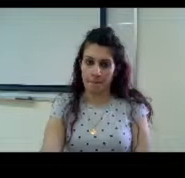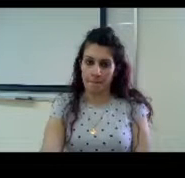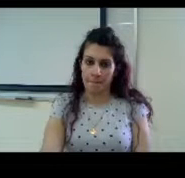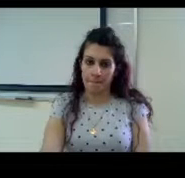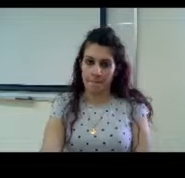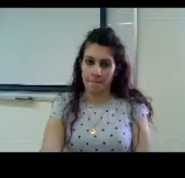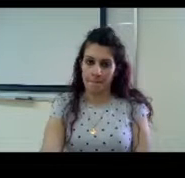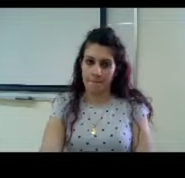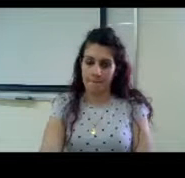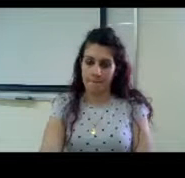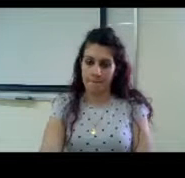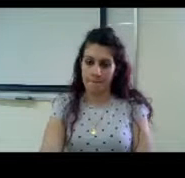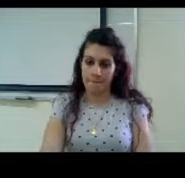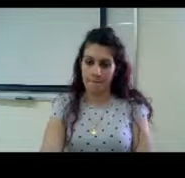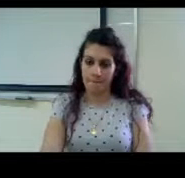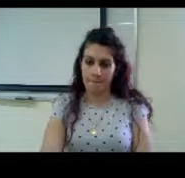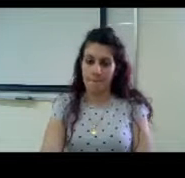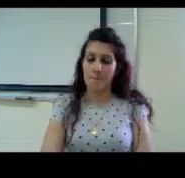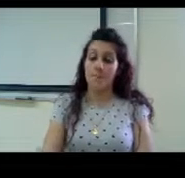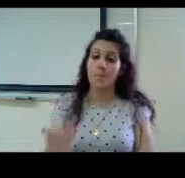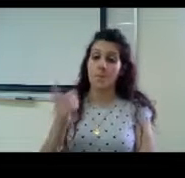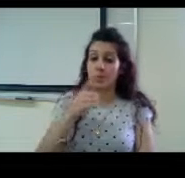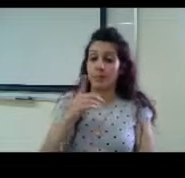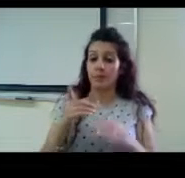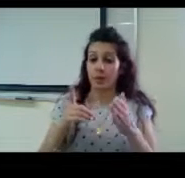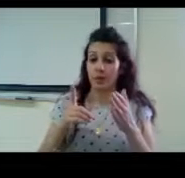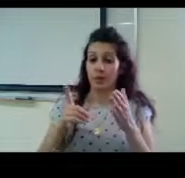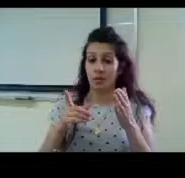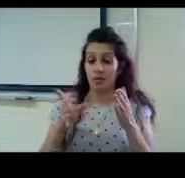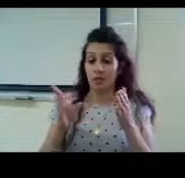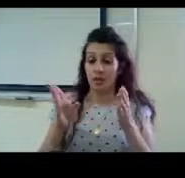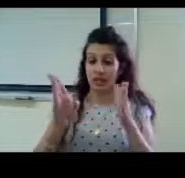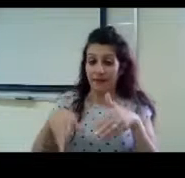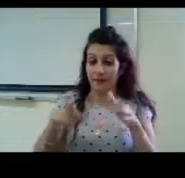virtual classrooms so the shifting to virtual classrooms one of the key